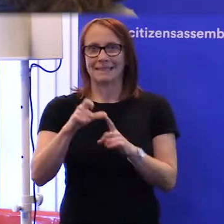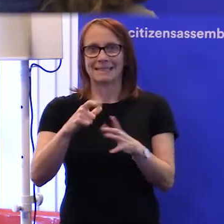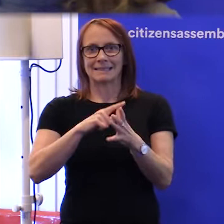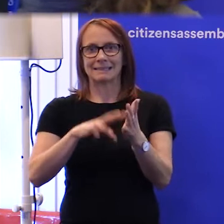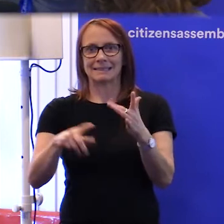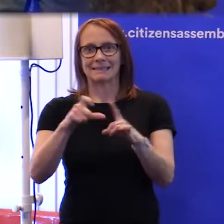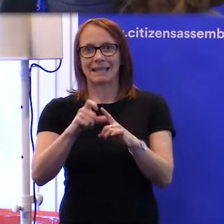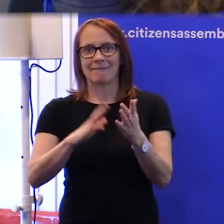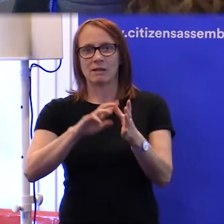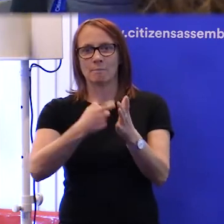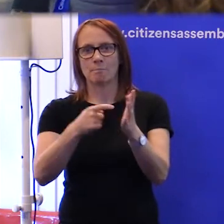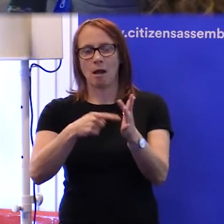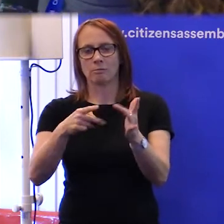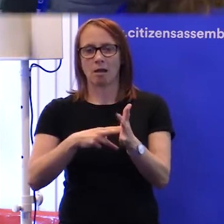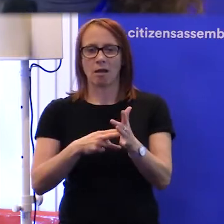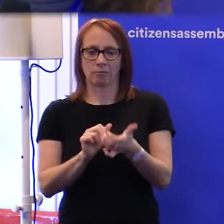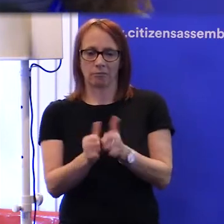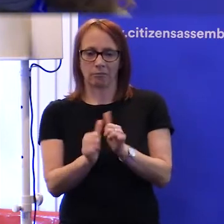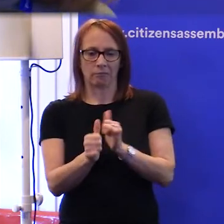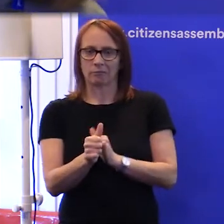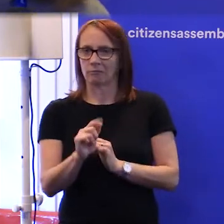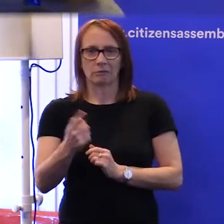Martin is unable to be with us this evening but he will be joining us at the